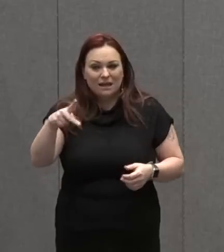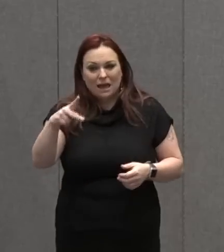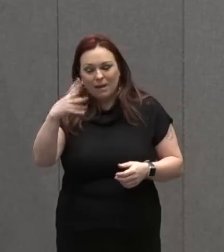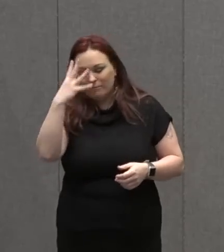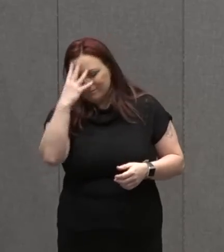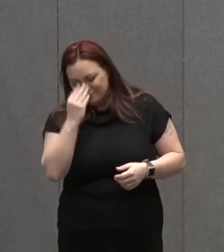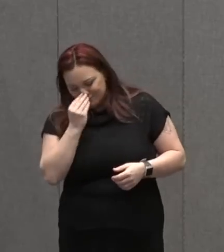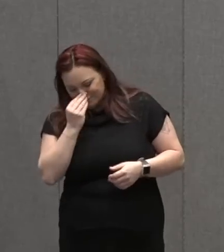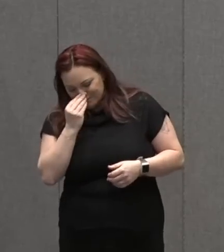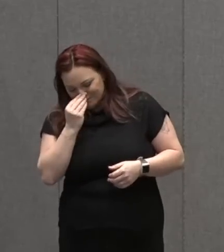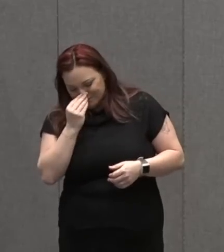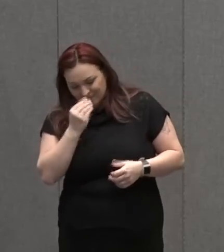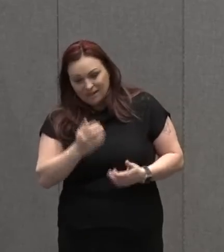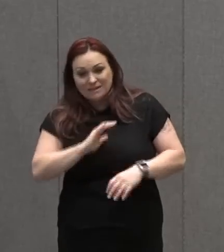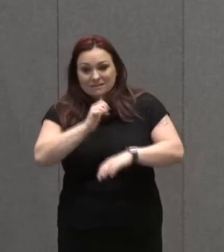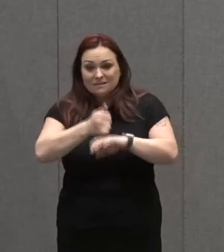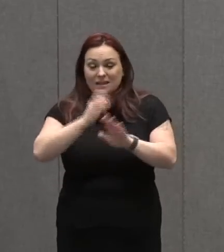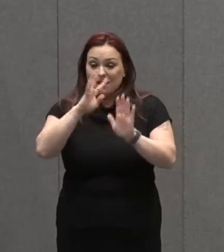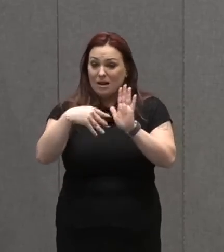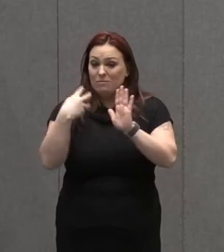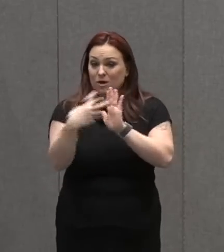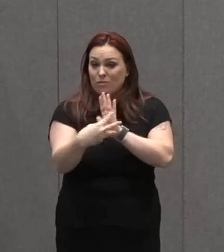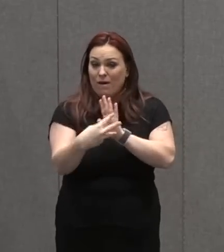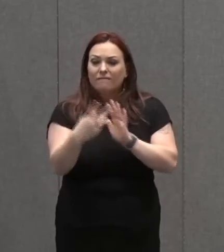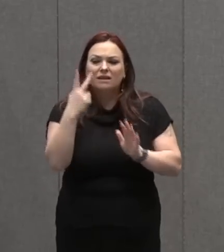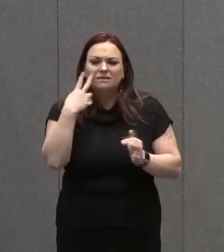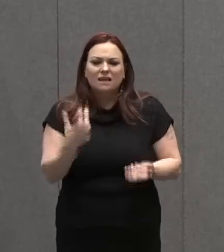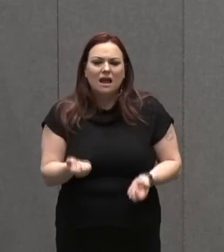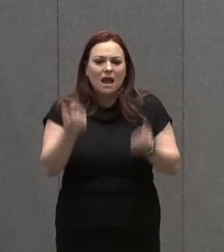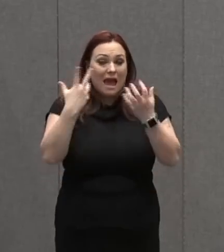You could set up a graph to see how many naps you're taking.